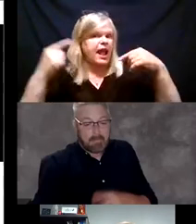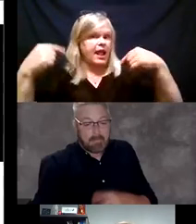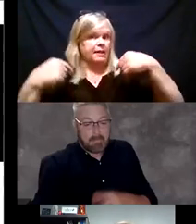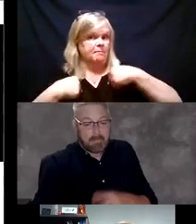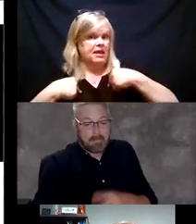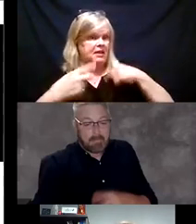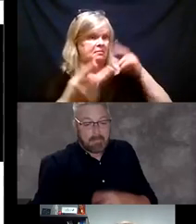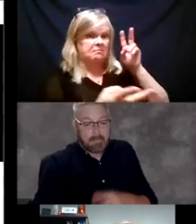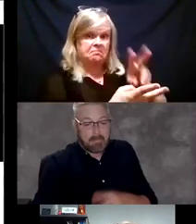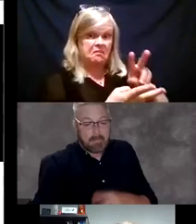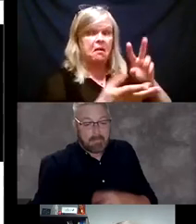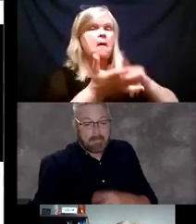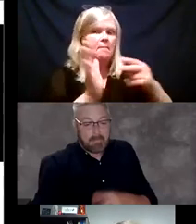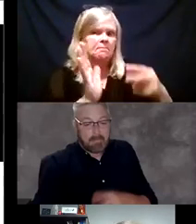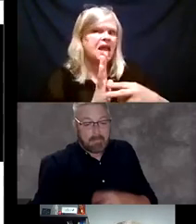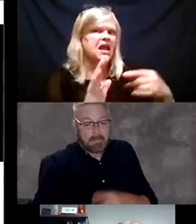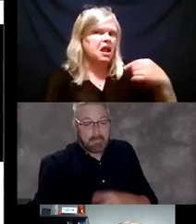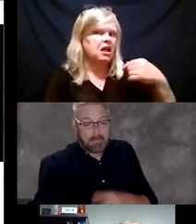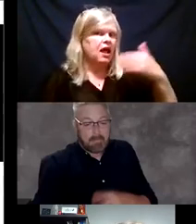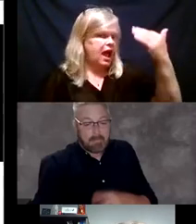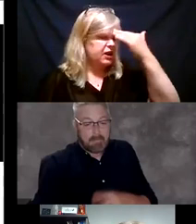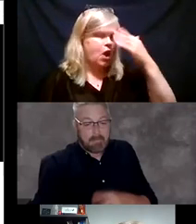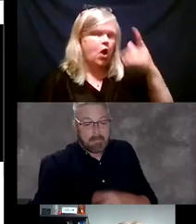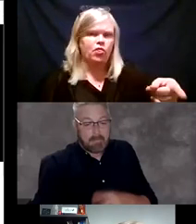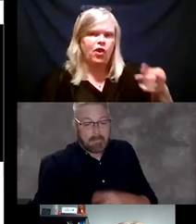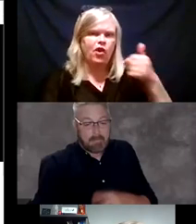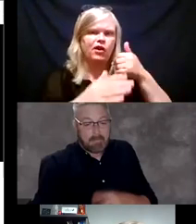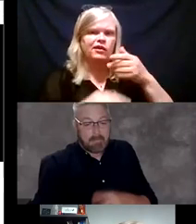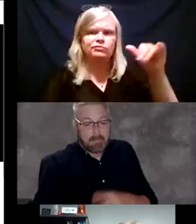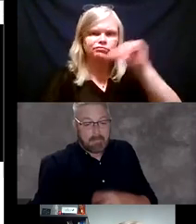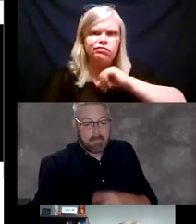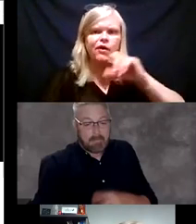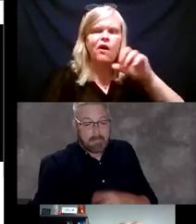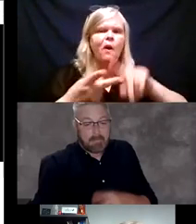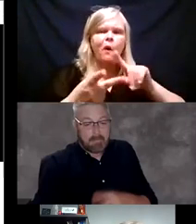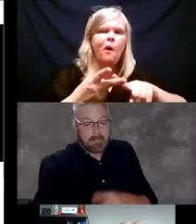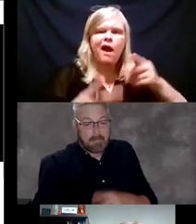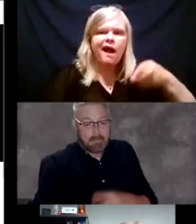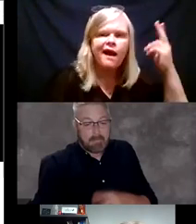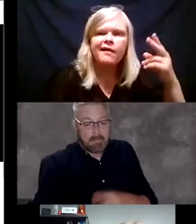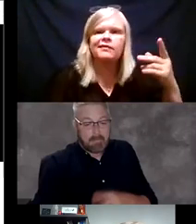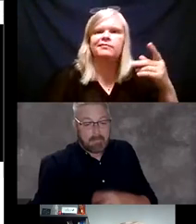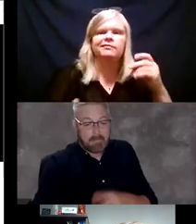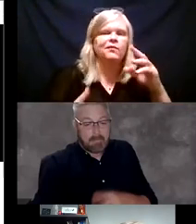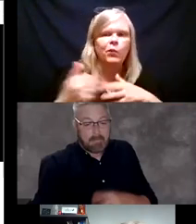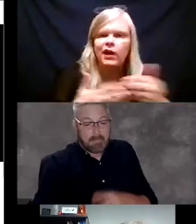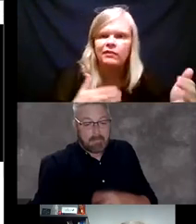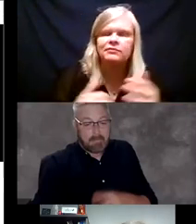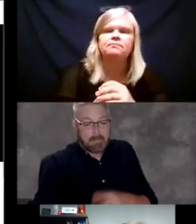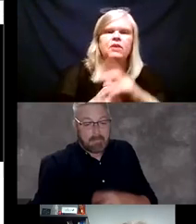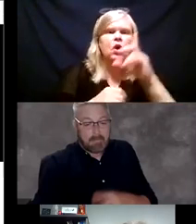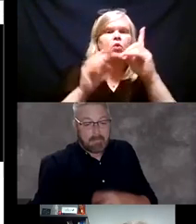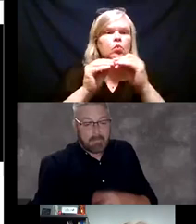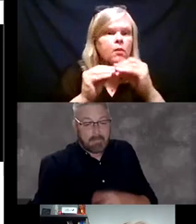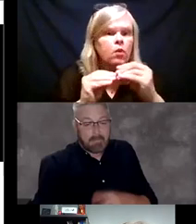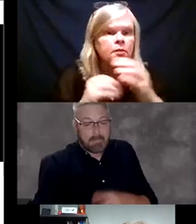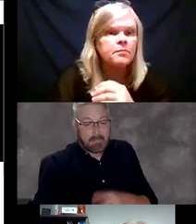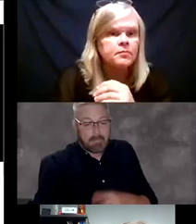THERE'S ACTUALLY ONE MORE. THE ACT IS PERFORMED WHILE THE